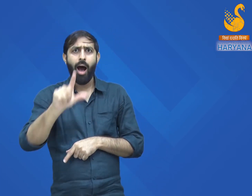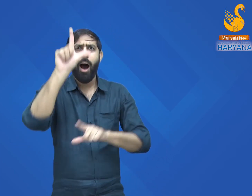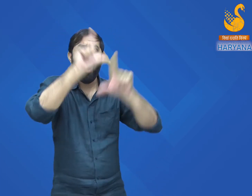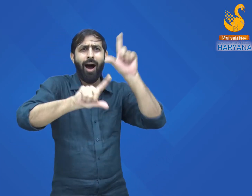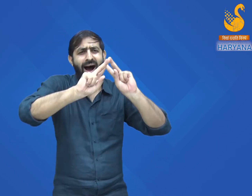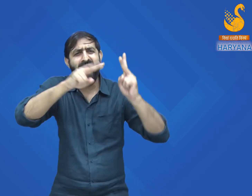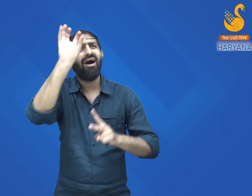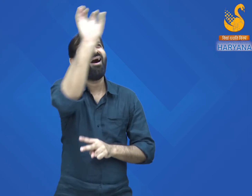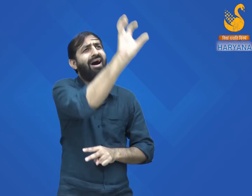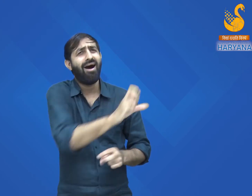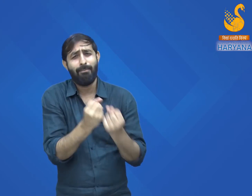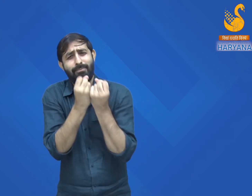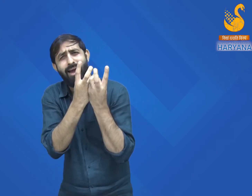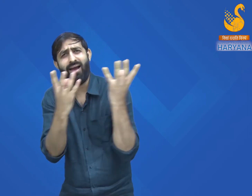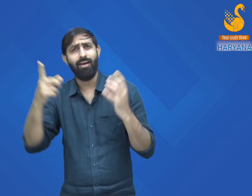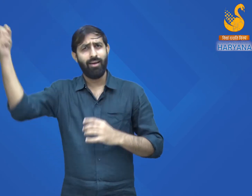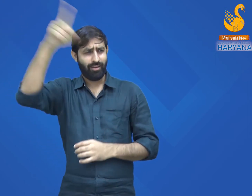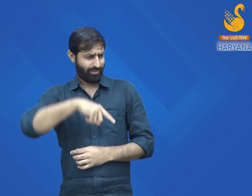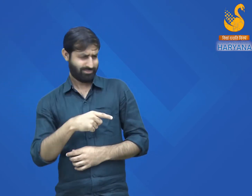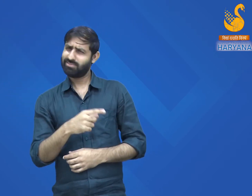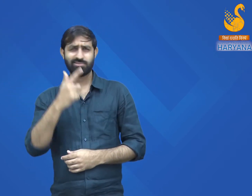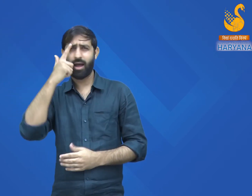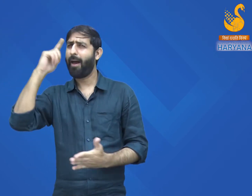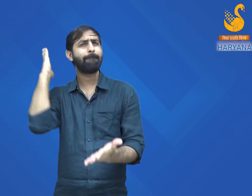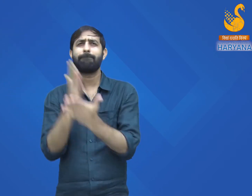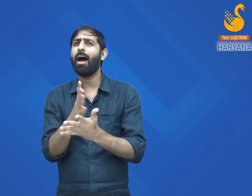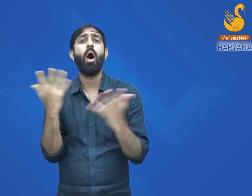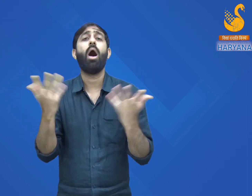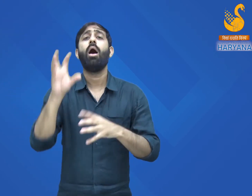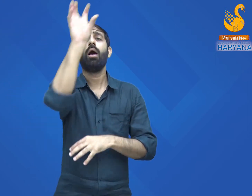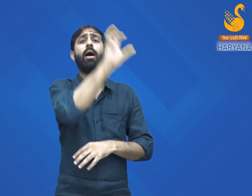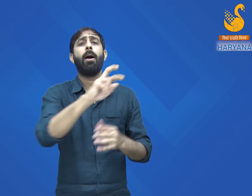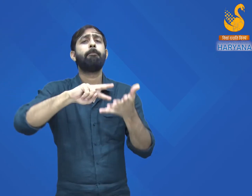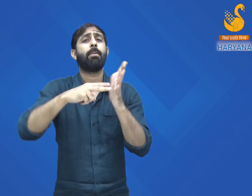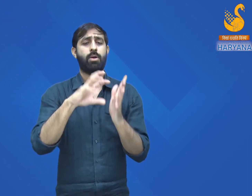but India has a variety of languages and this comes as a complete shock to the other countries